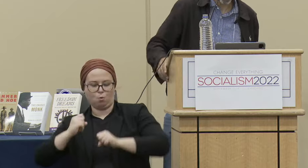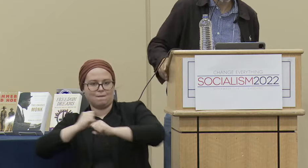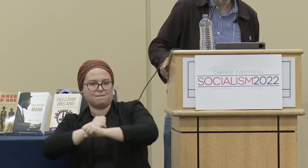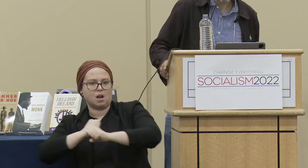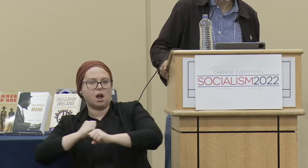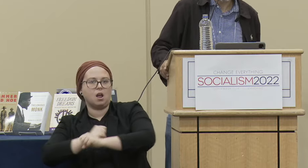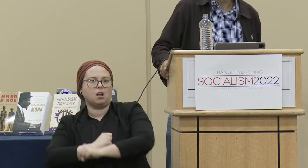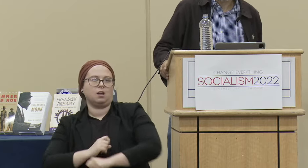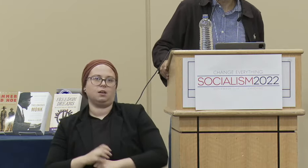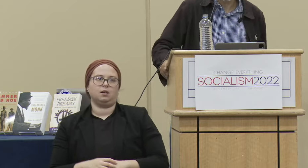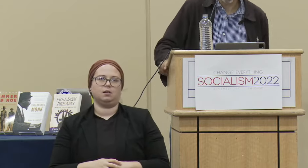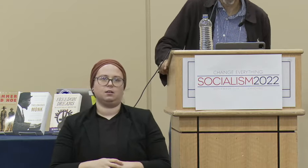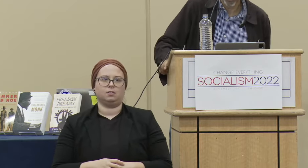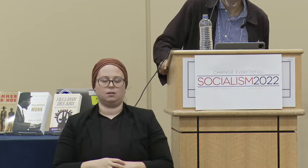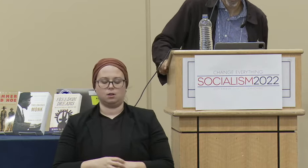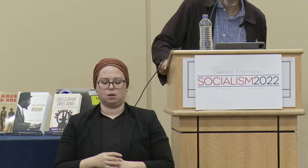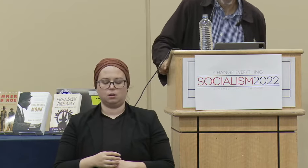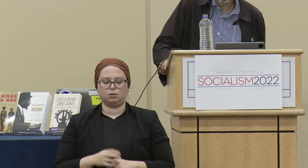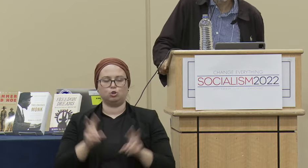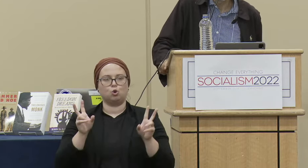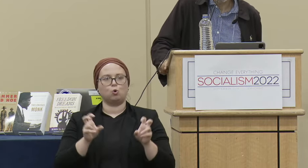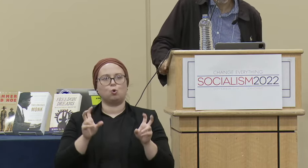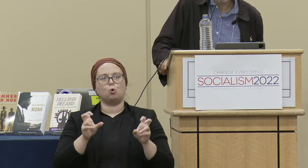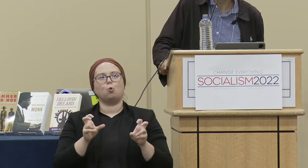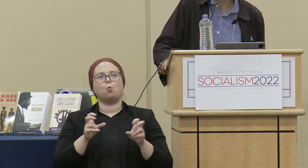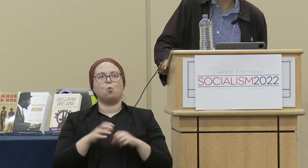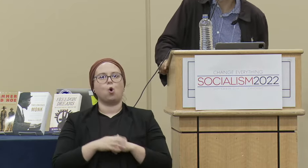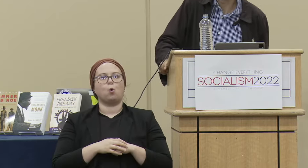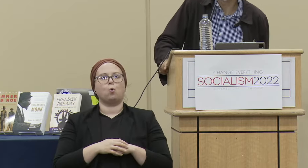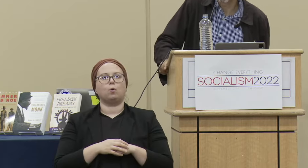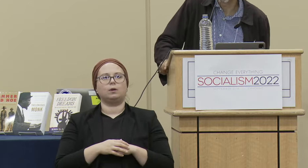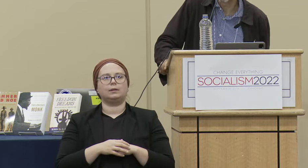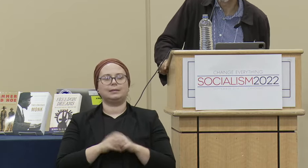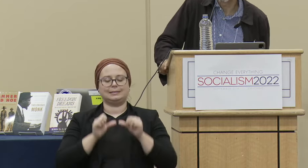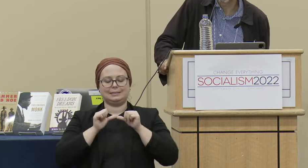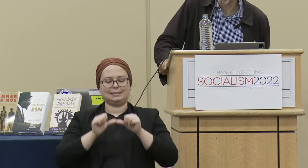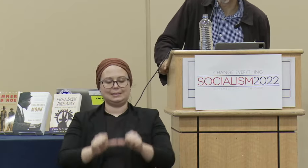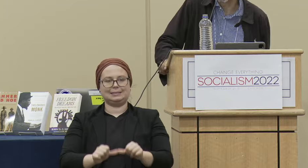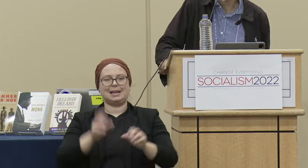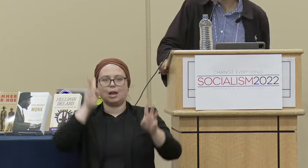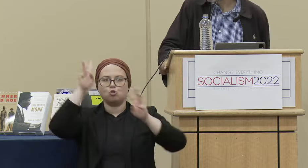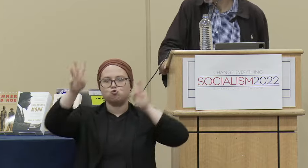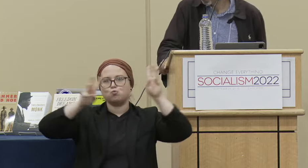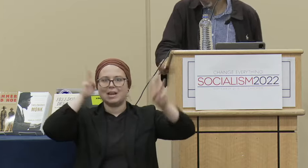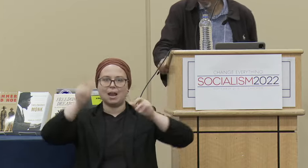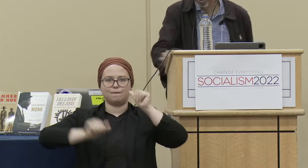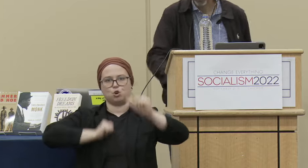Both the portal and the trenches . It requires to quote one of the greatest living intellectuals, sustain creative